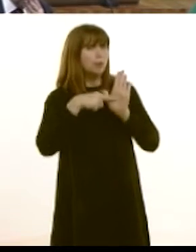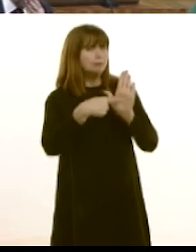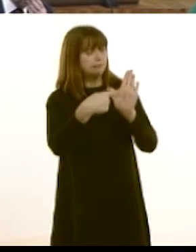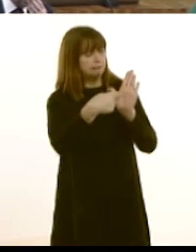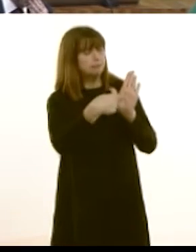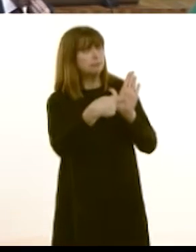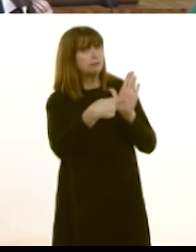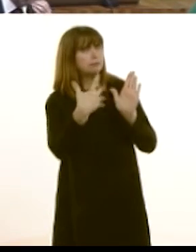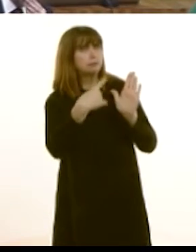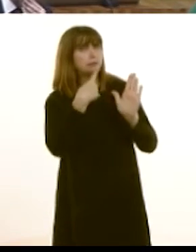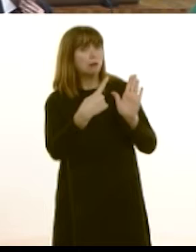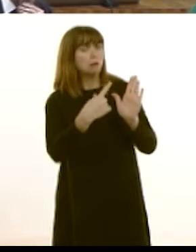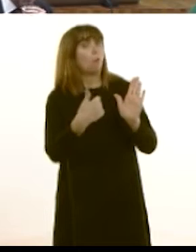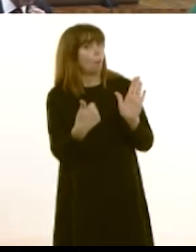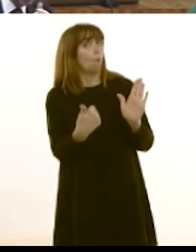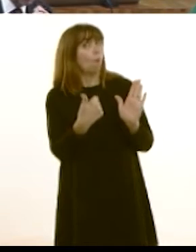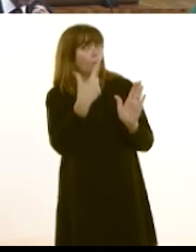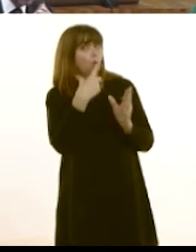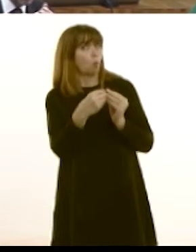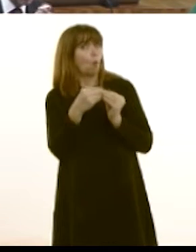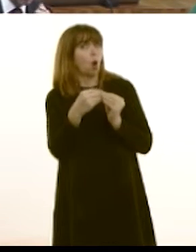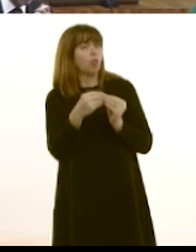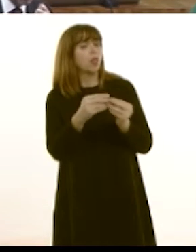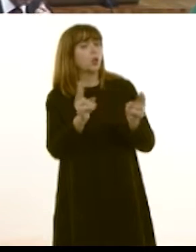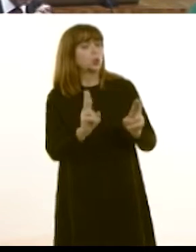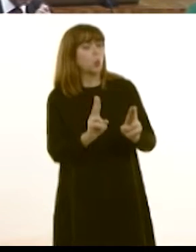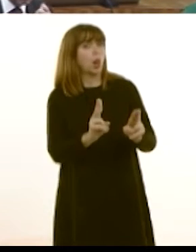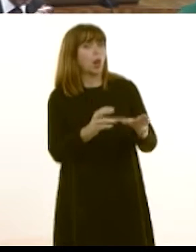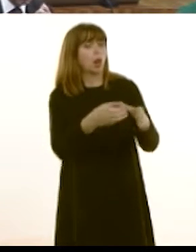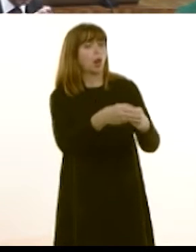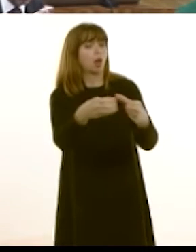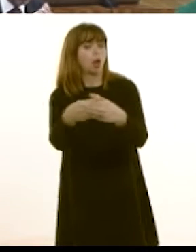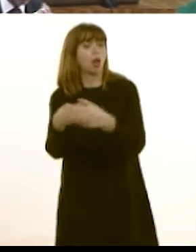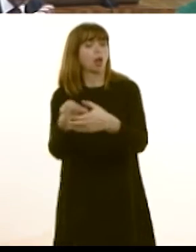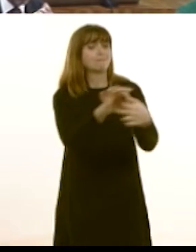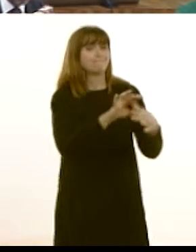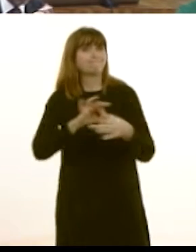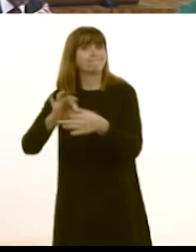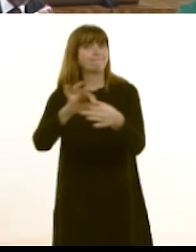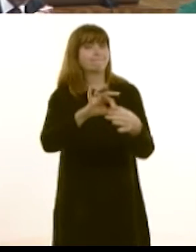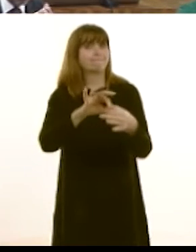very viable alternative to school closures, especially in rural areas, where school closures